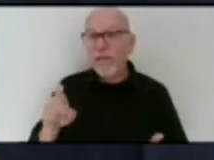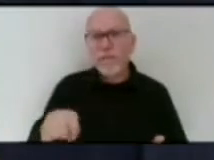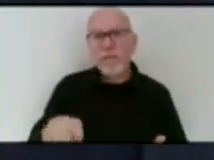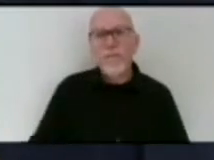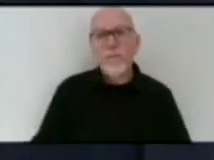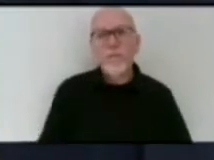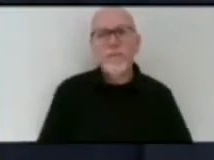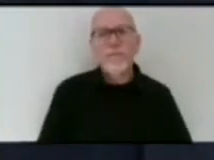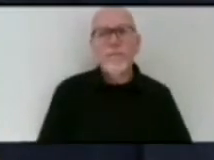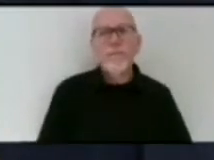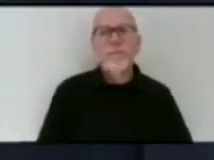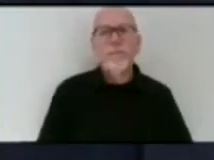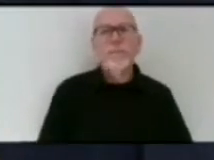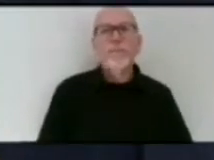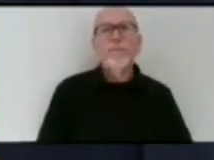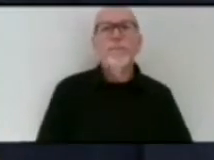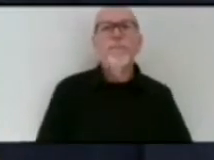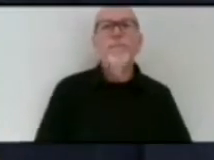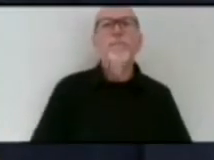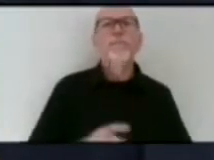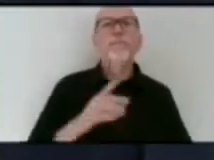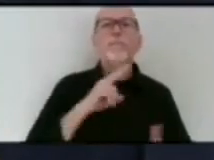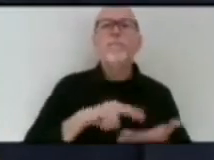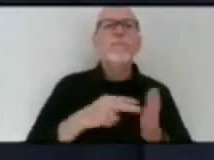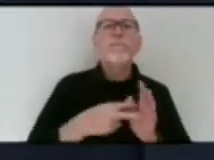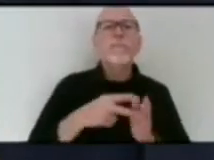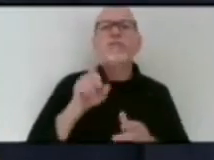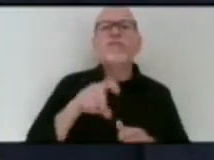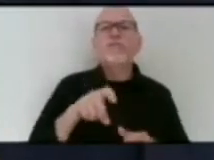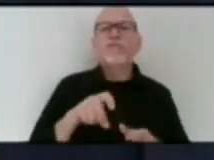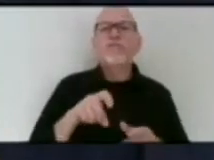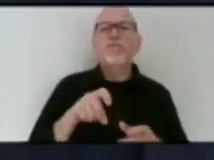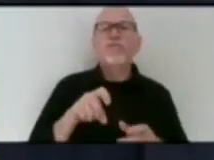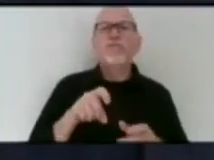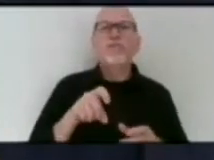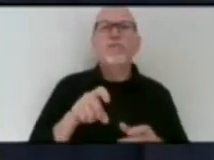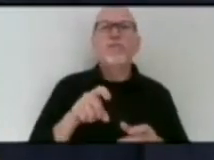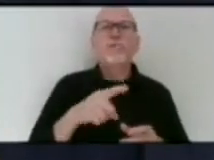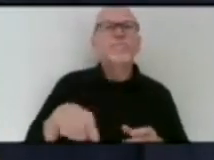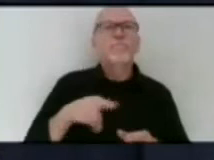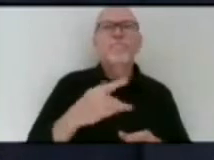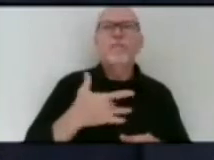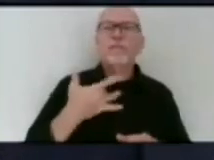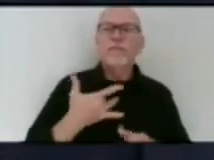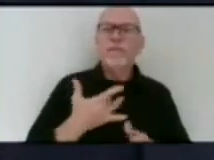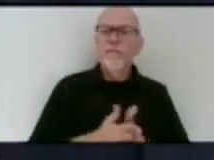If anything, this should provide everyone with the incentive to do your